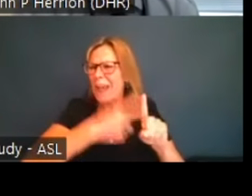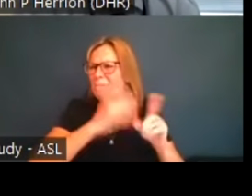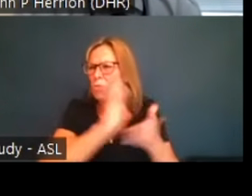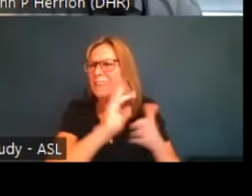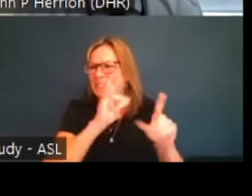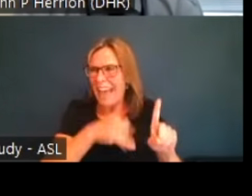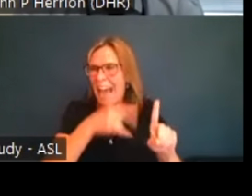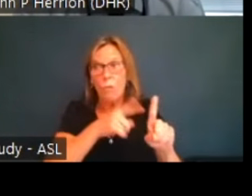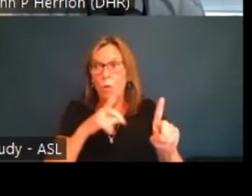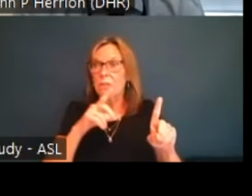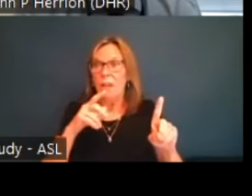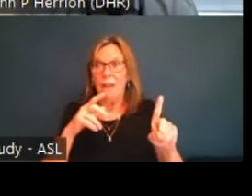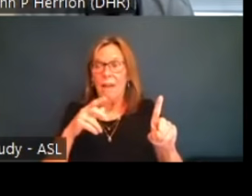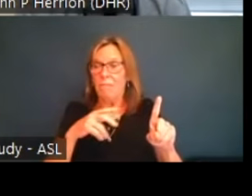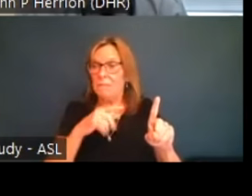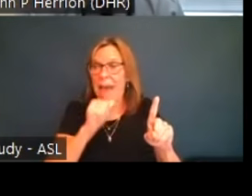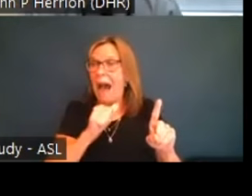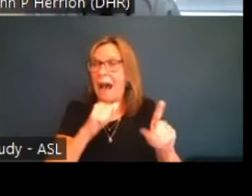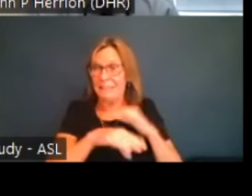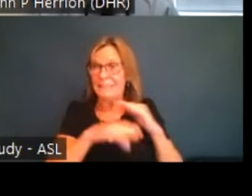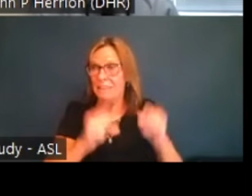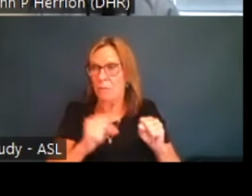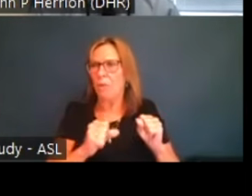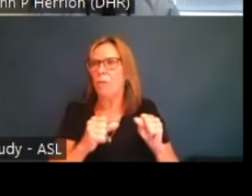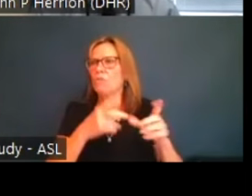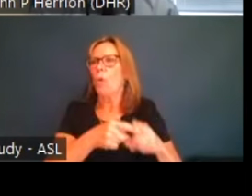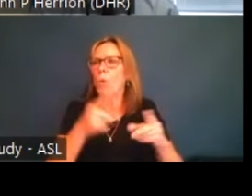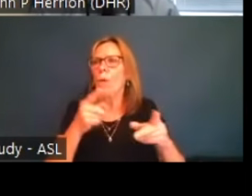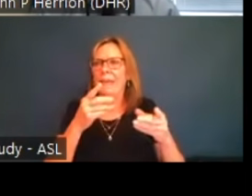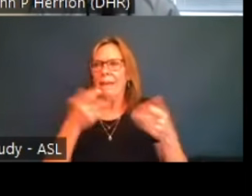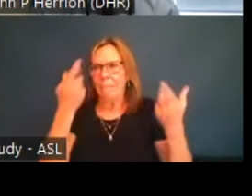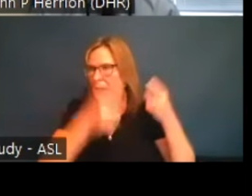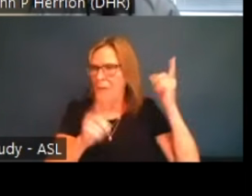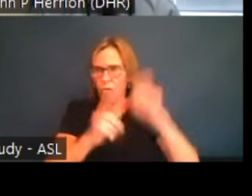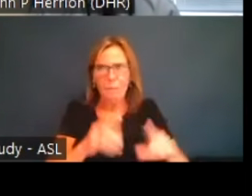room tables, So if you're going to a medical office and you're a wheelchair user, height adjustable exam room